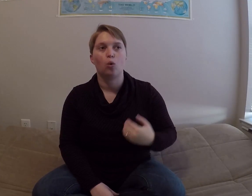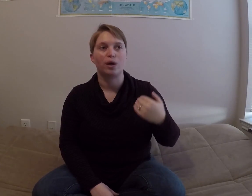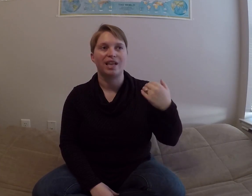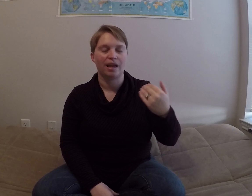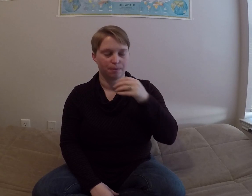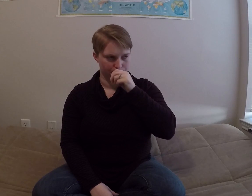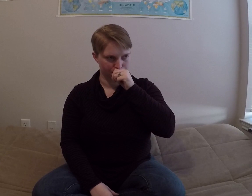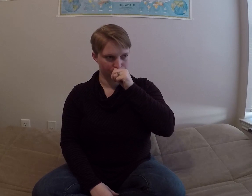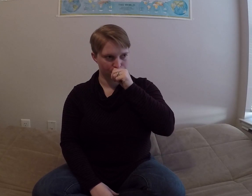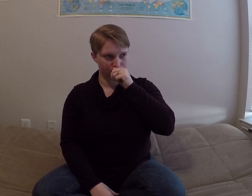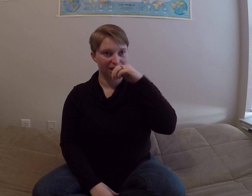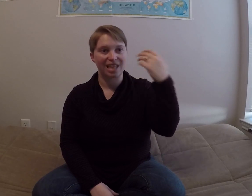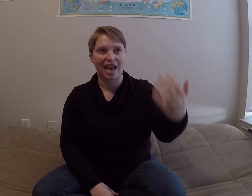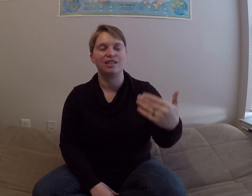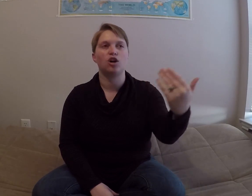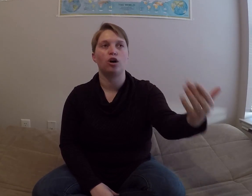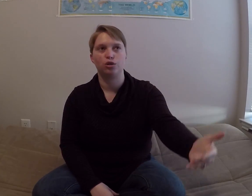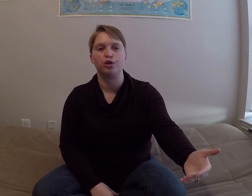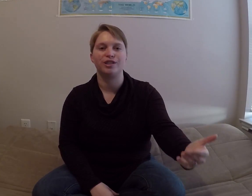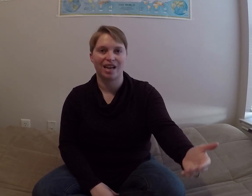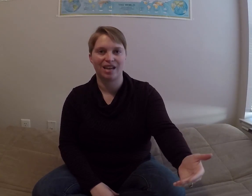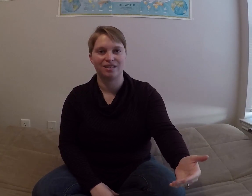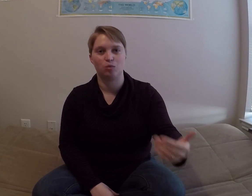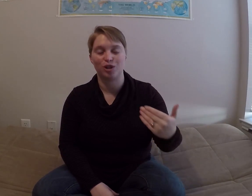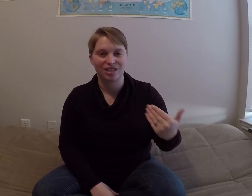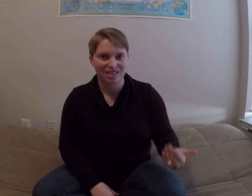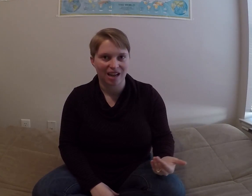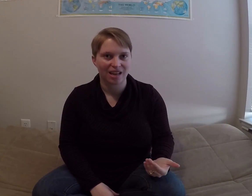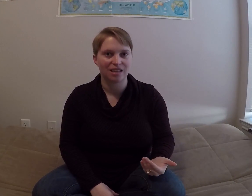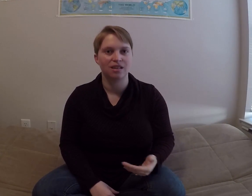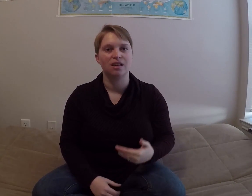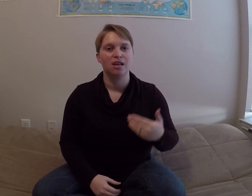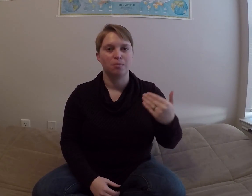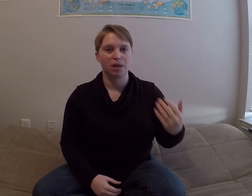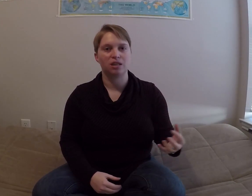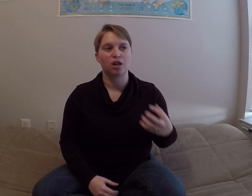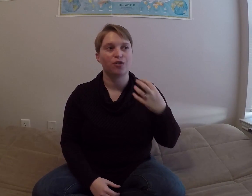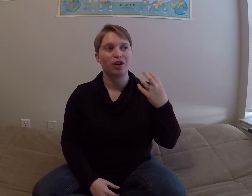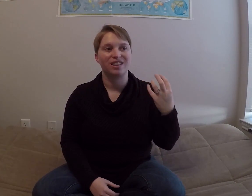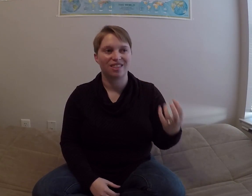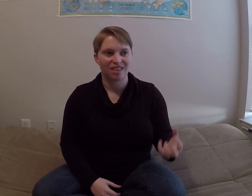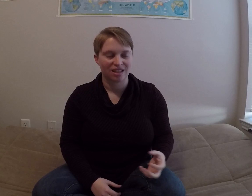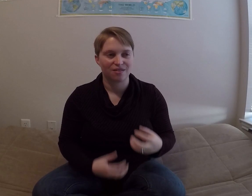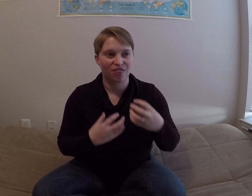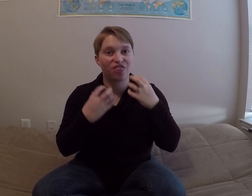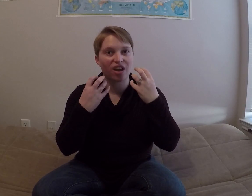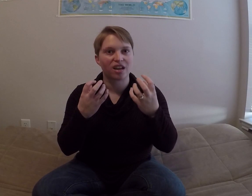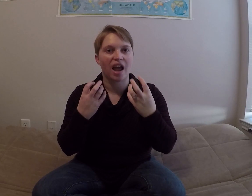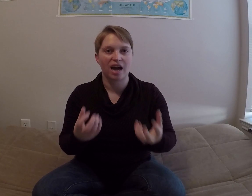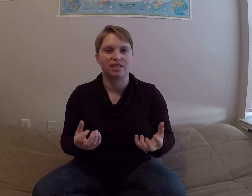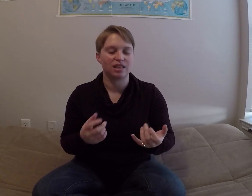or can’t understand what they’re saying because of their thick accent